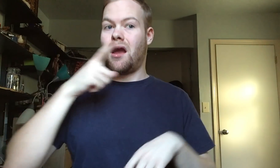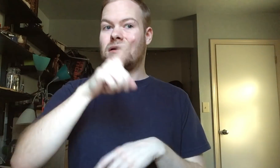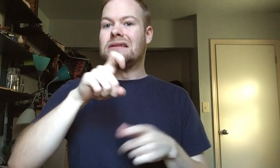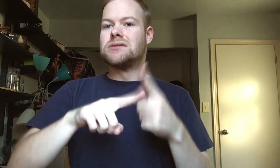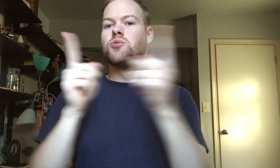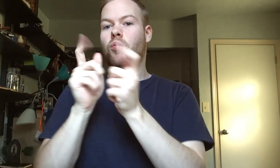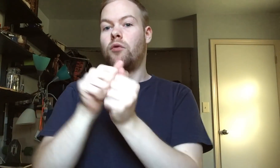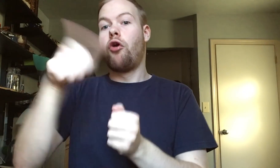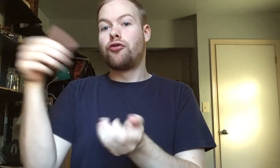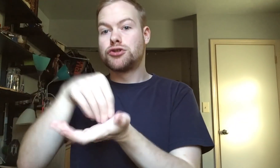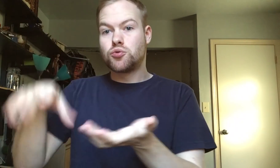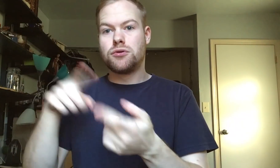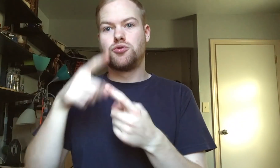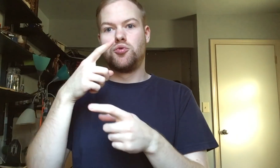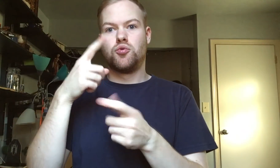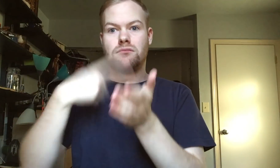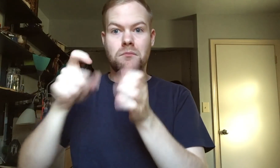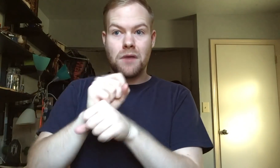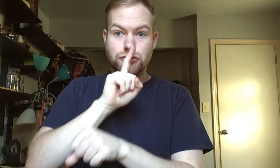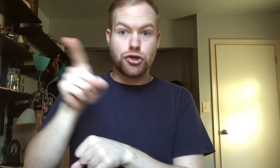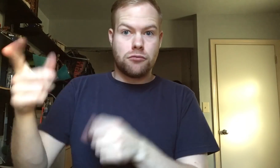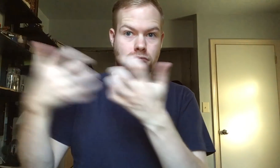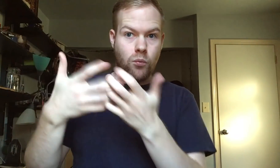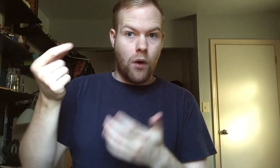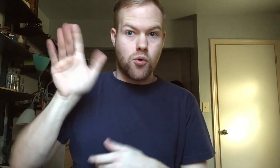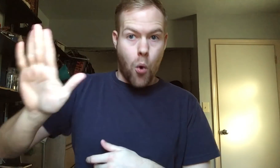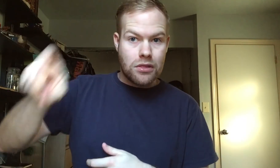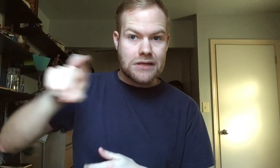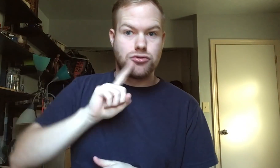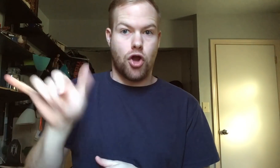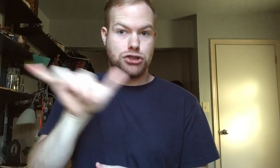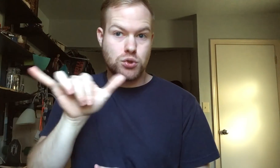They need to go talk with the other students to make sure that they’re meeting what their needs are too.